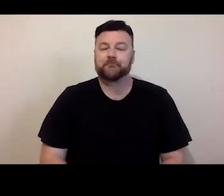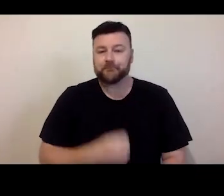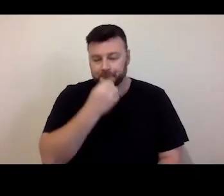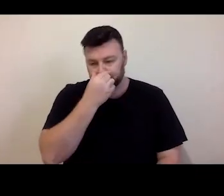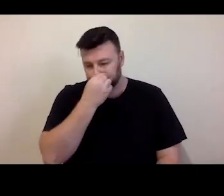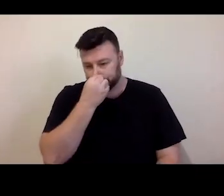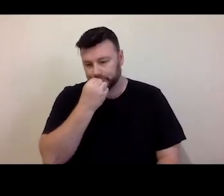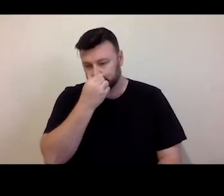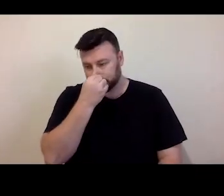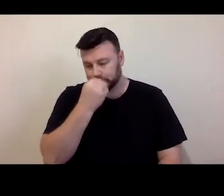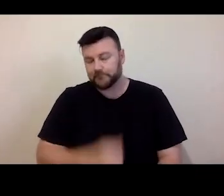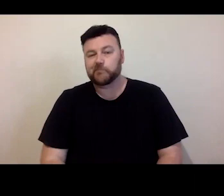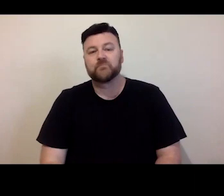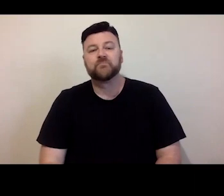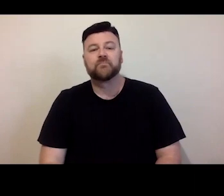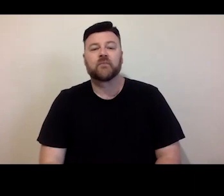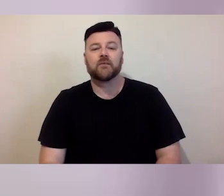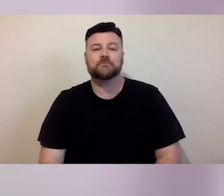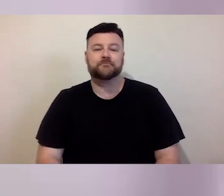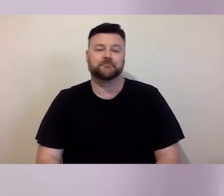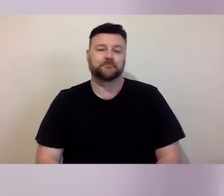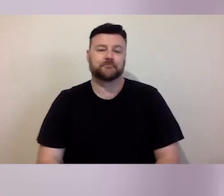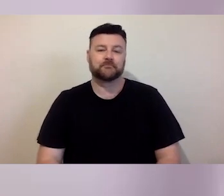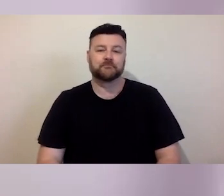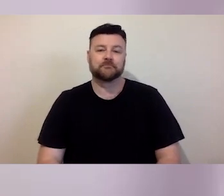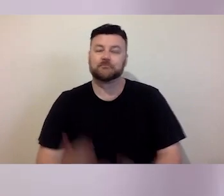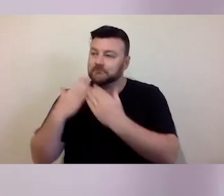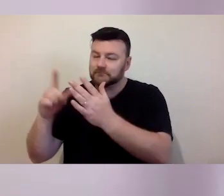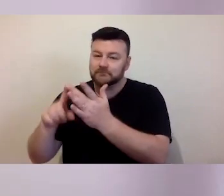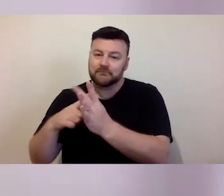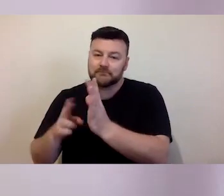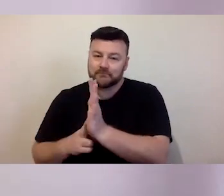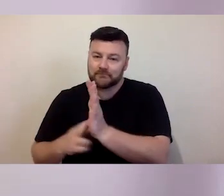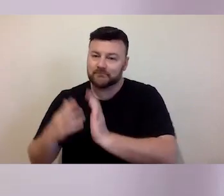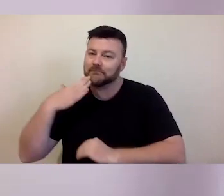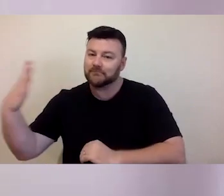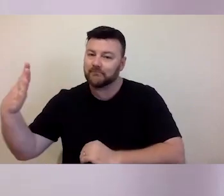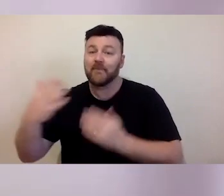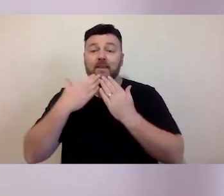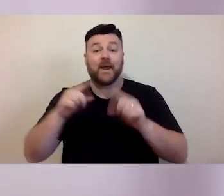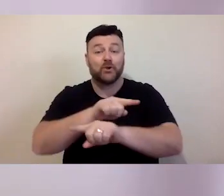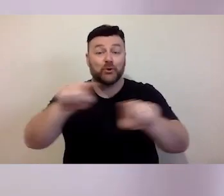MARK Thank you, Ian. And thank you, everyone for joining us.